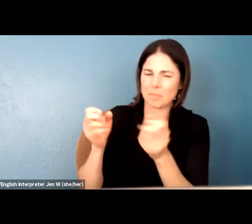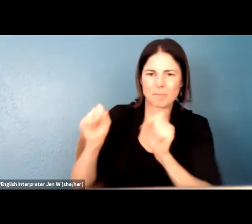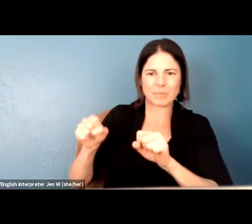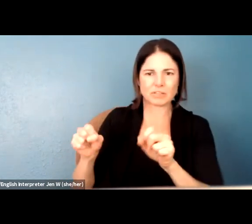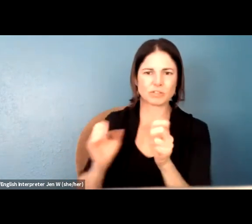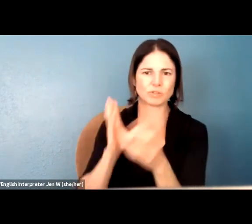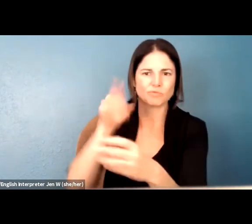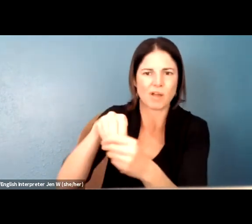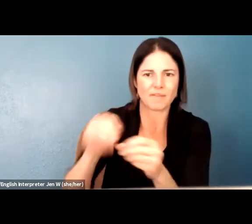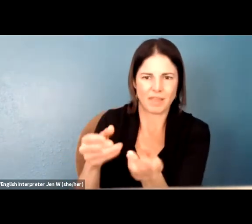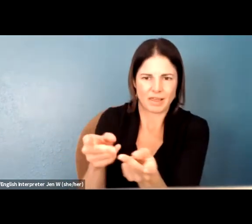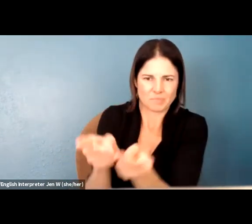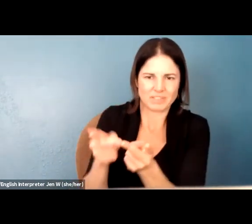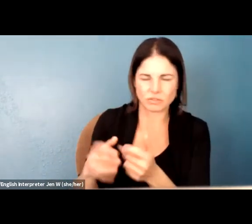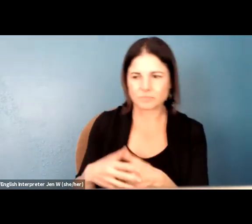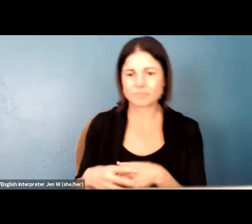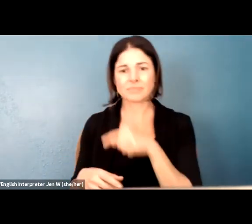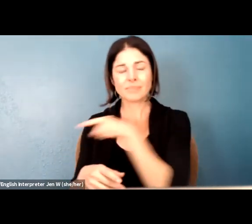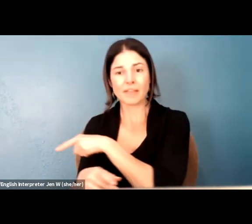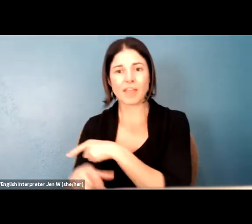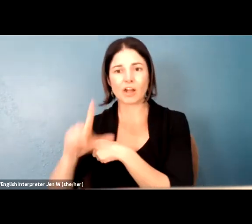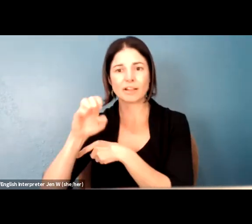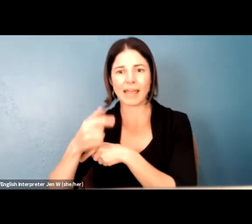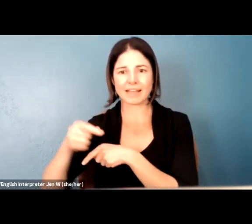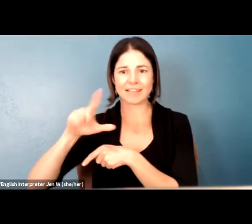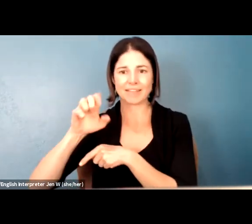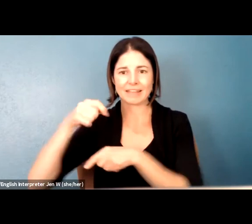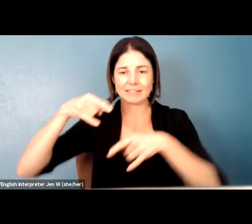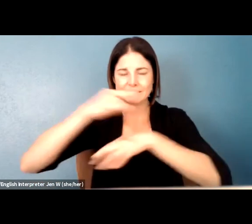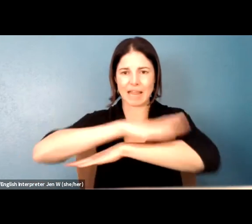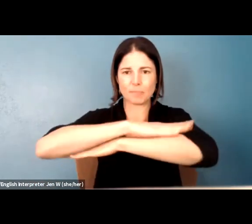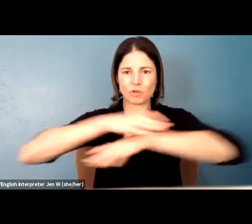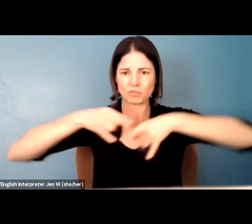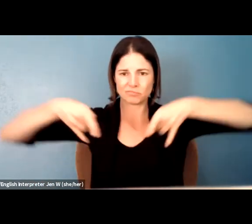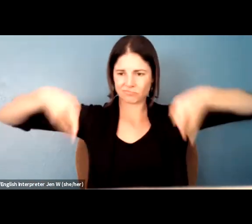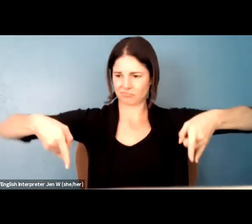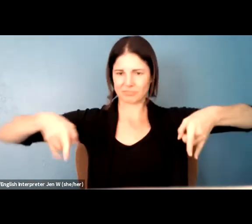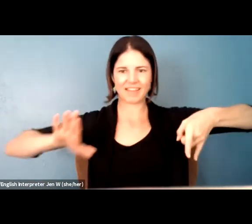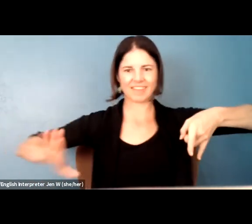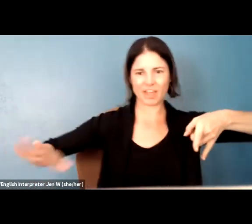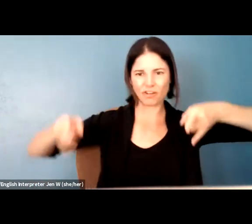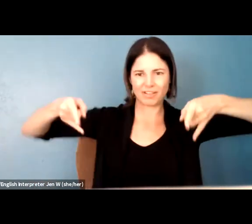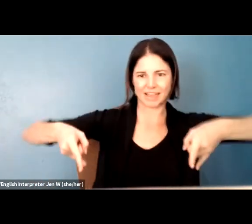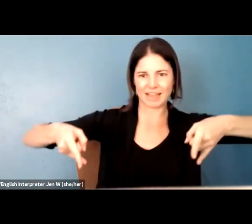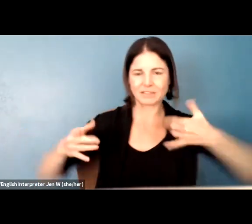the tables legs holding it up site black women who may not have the words to say it to you now sight black women who can